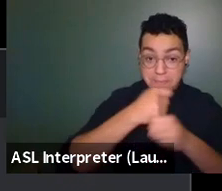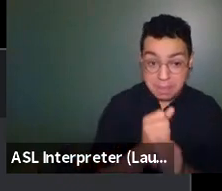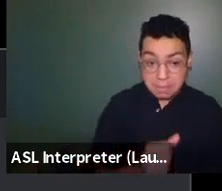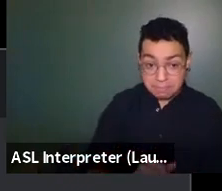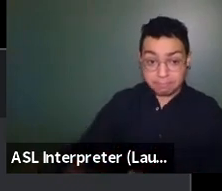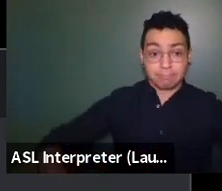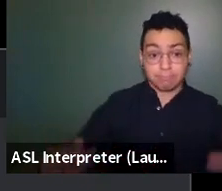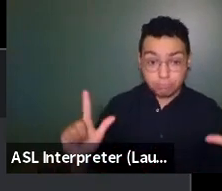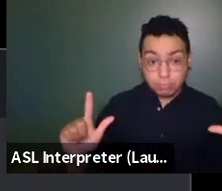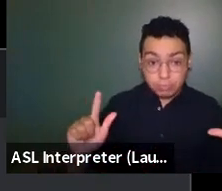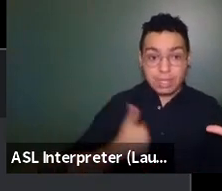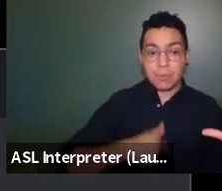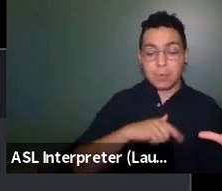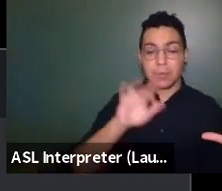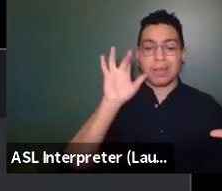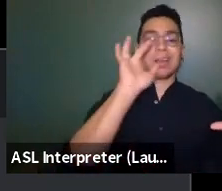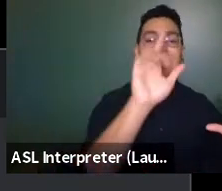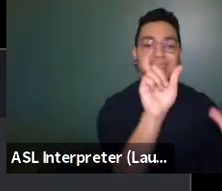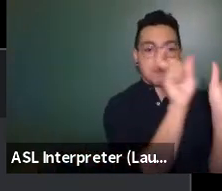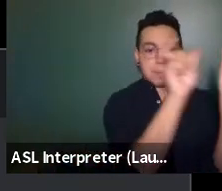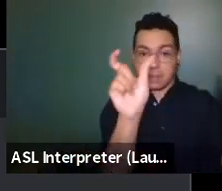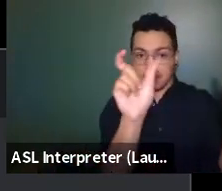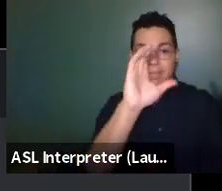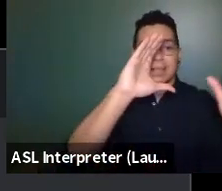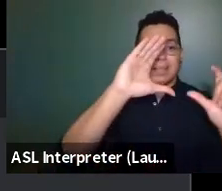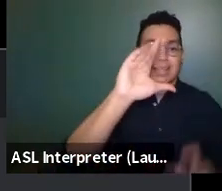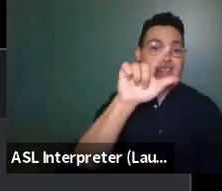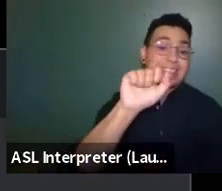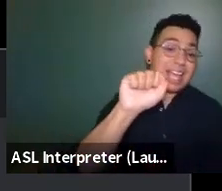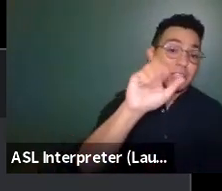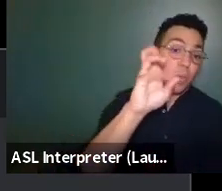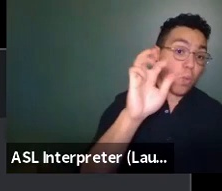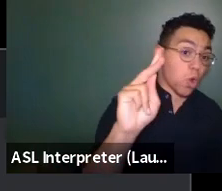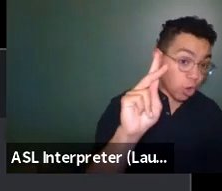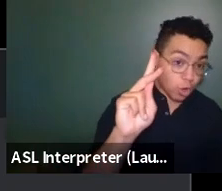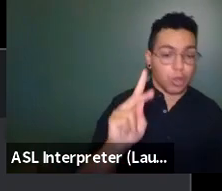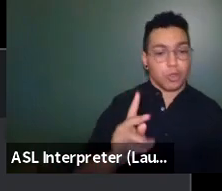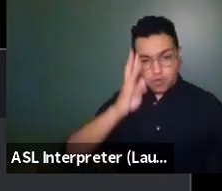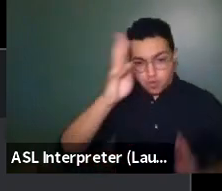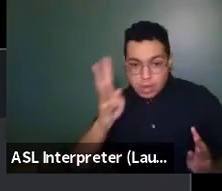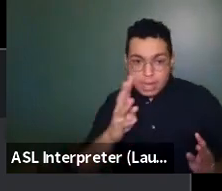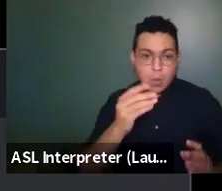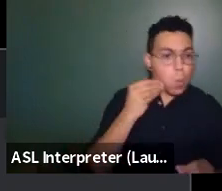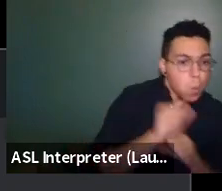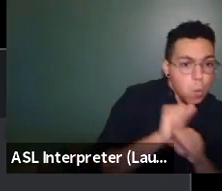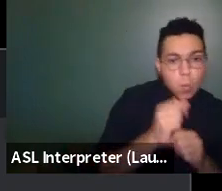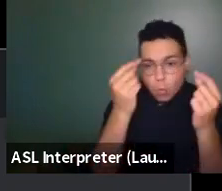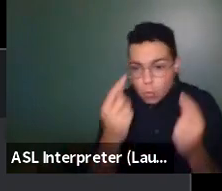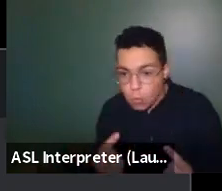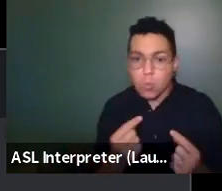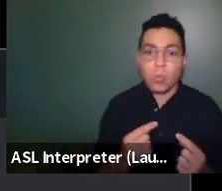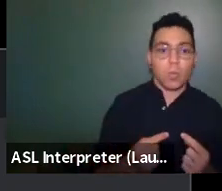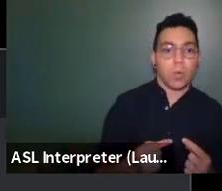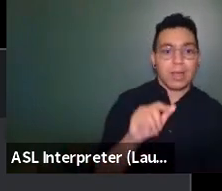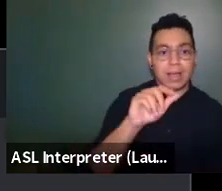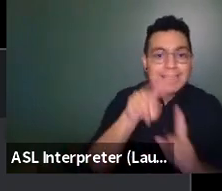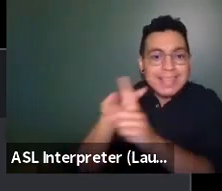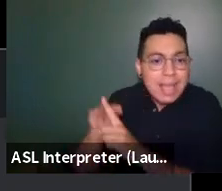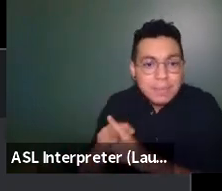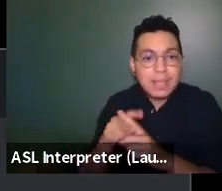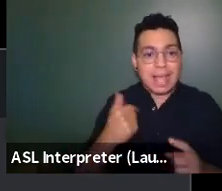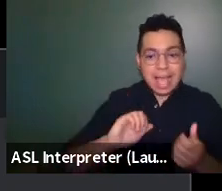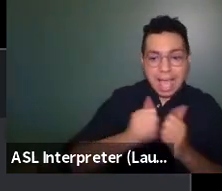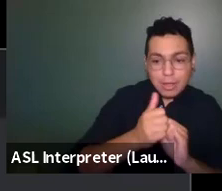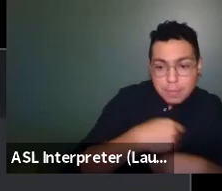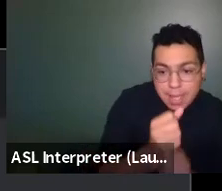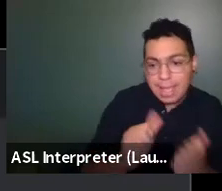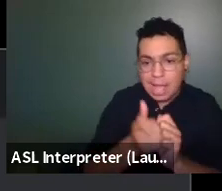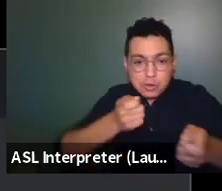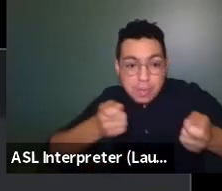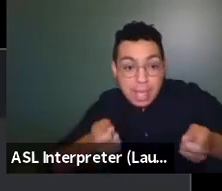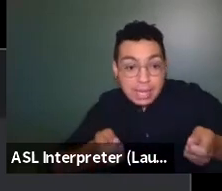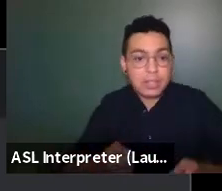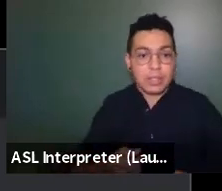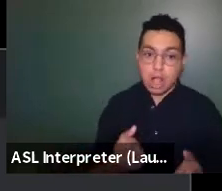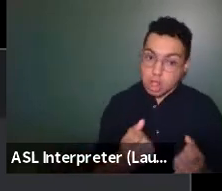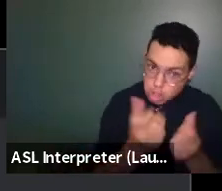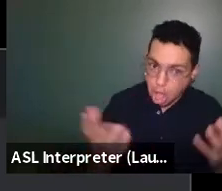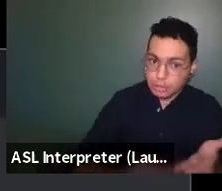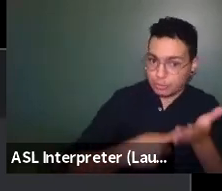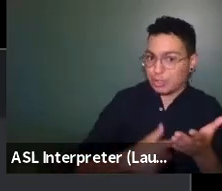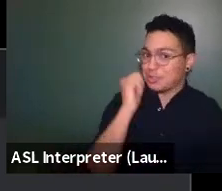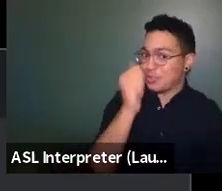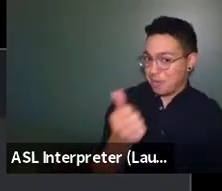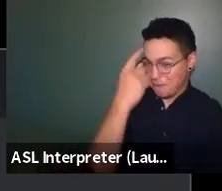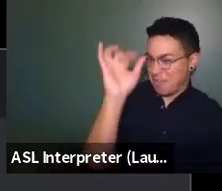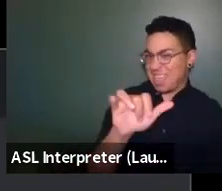ESD 112 - Katherine Livick: Adding classwork, creating assignments. We'll talk about all these different types of assignments. We'll talk about how to manage that. There's a there's a lot to cover tomorrow for that so.